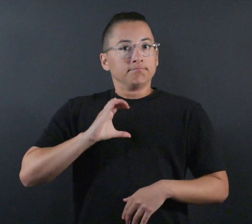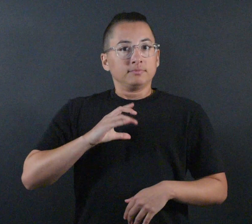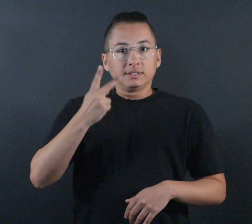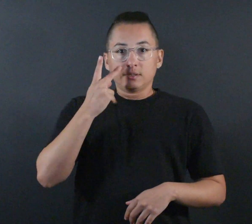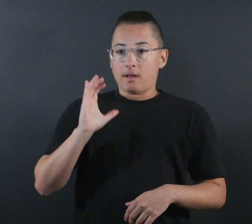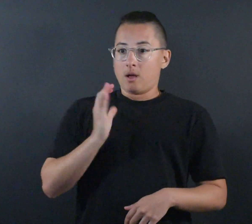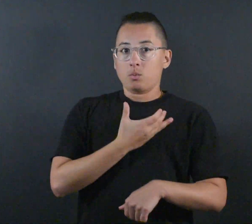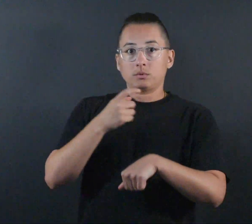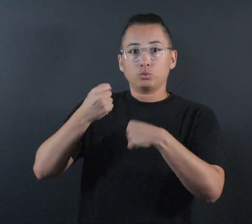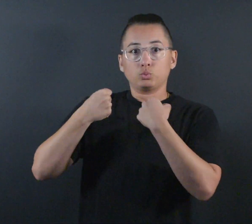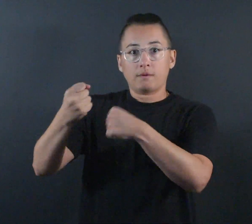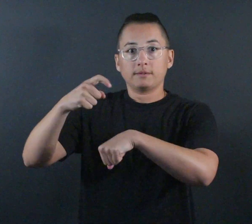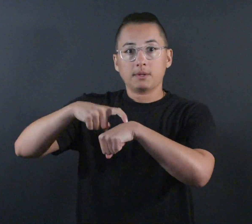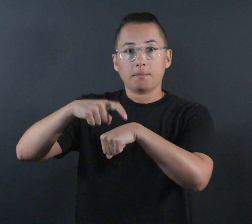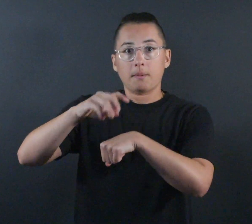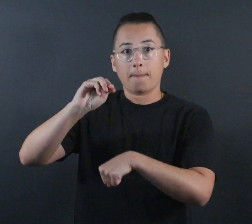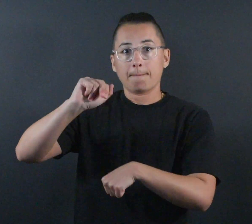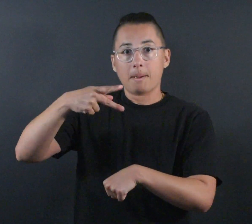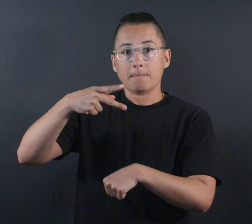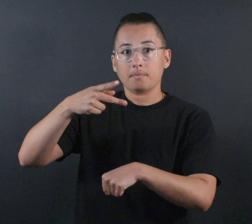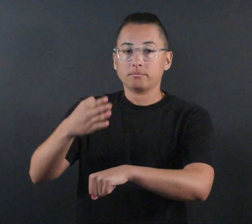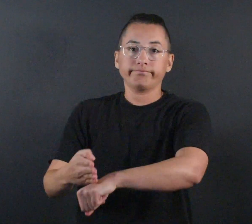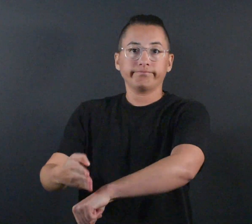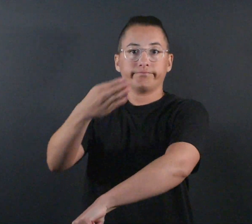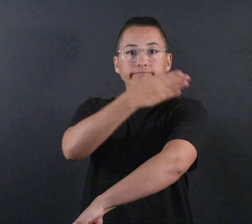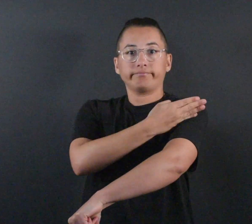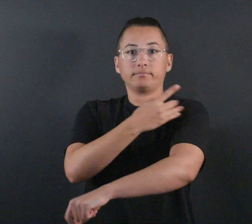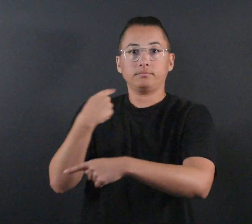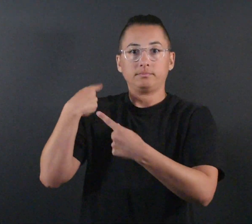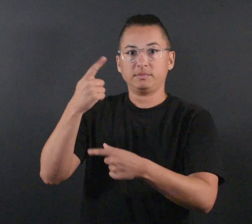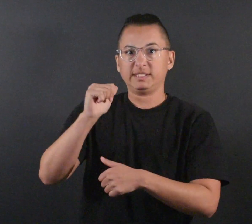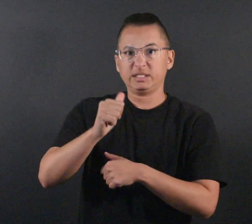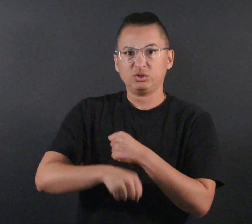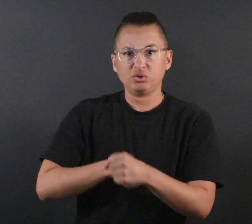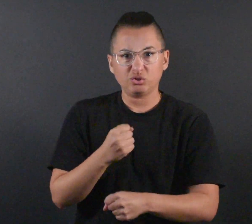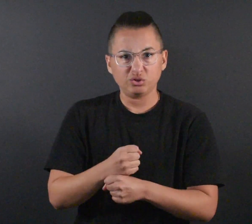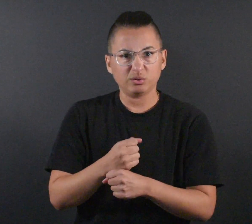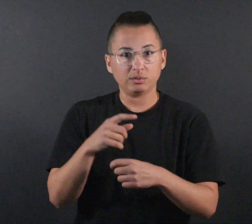“That is why it is heartening to see that our drive-time map is showing a big improvement in